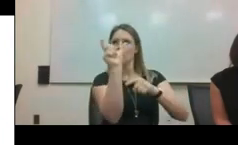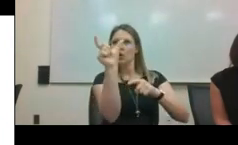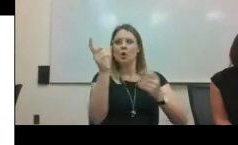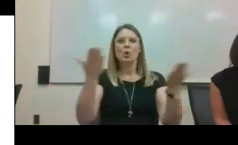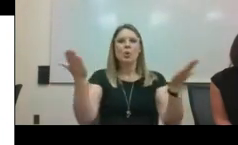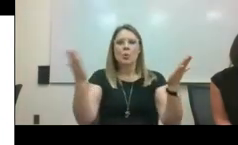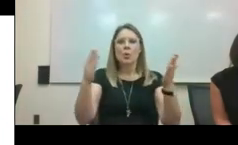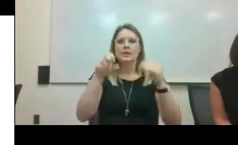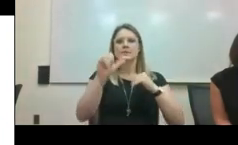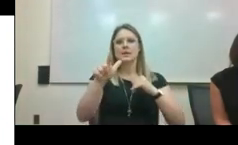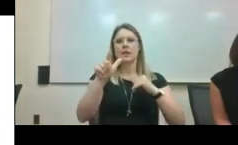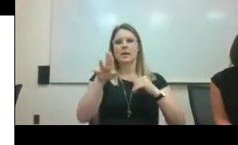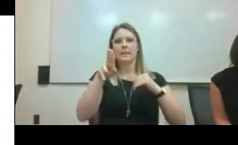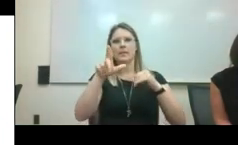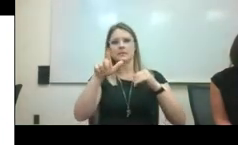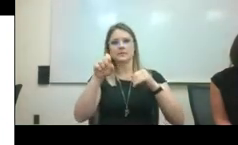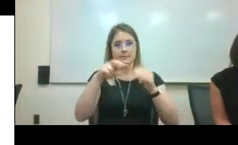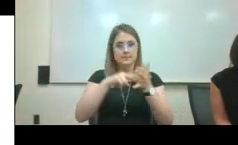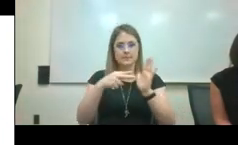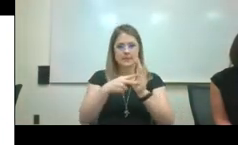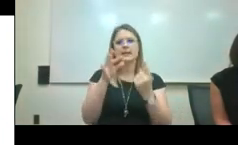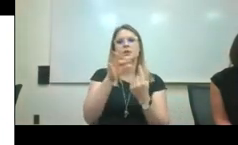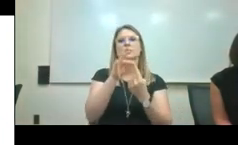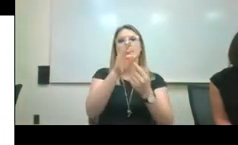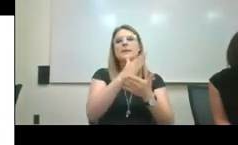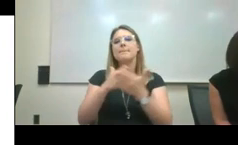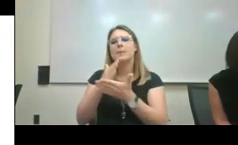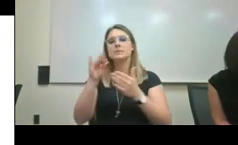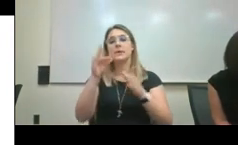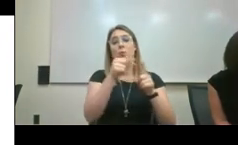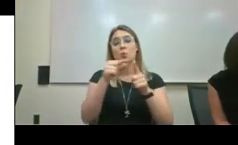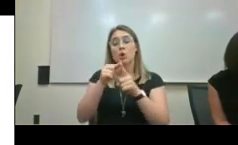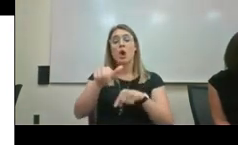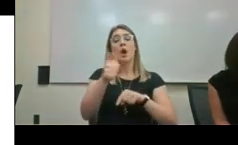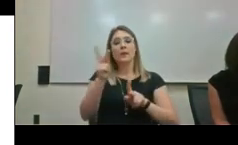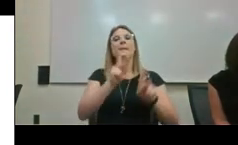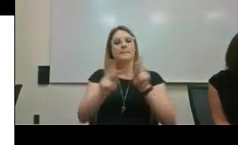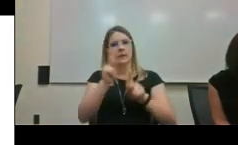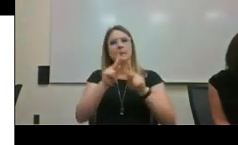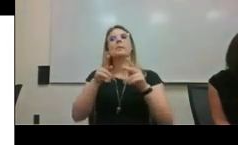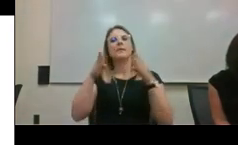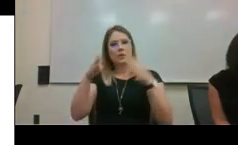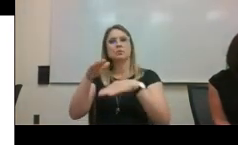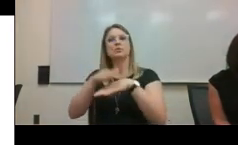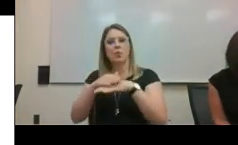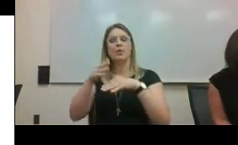that's unique components of a word. Other people are doing a lot more fingerspelling, maybe in your contacts that would be important